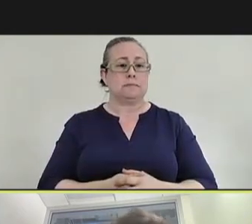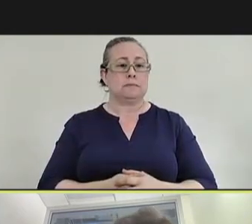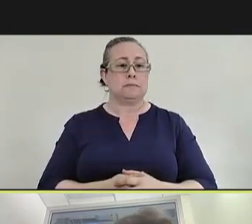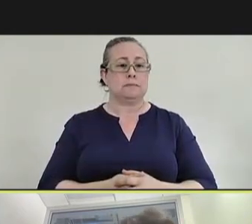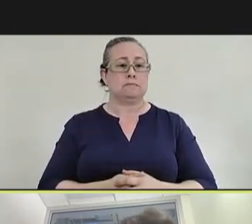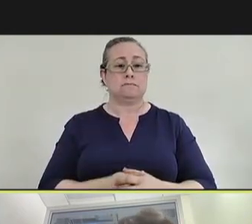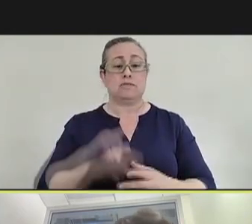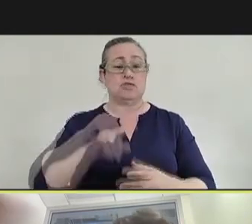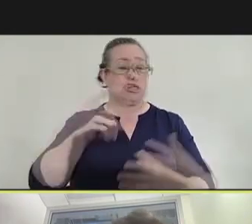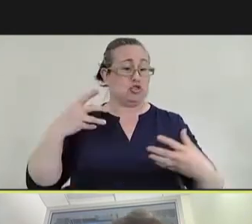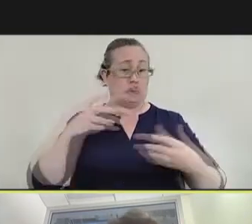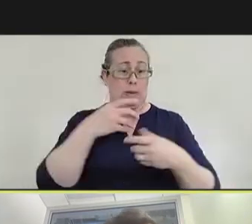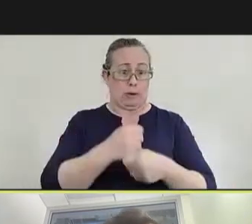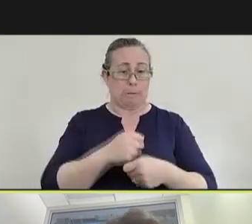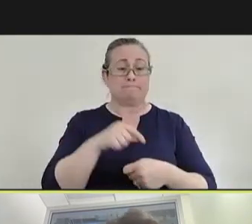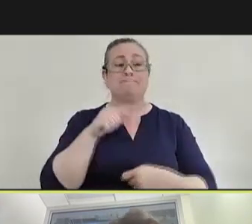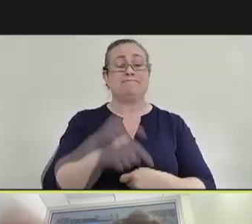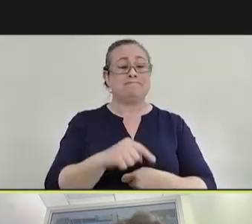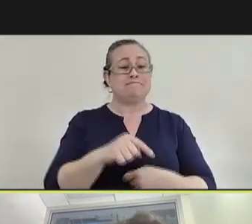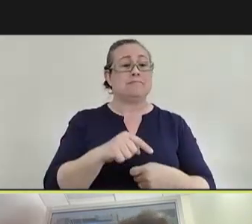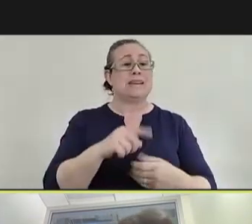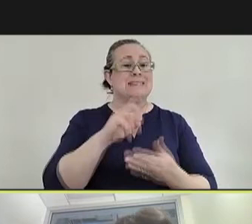summarize, right, so these computationally designed protein vaccines are a reality,